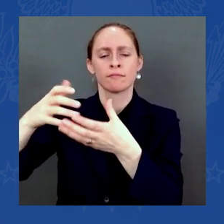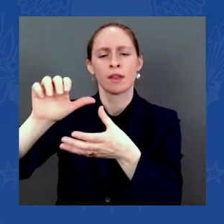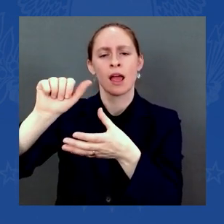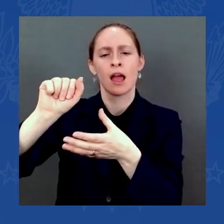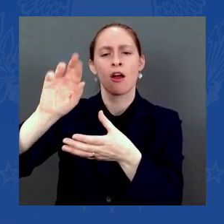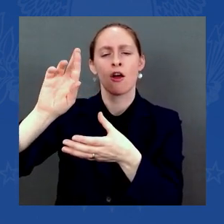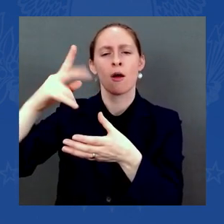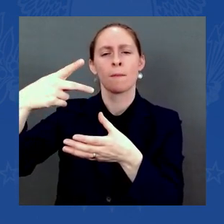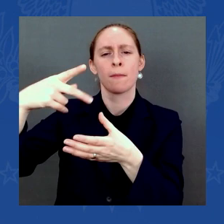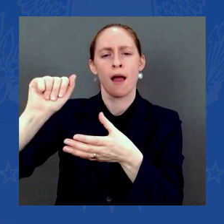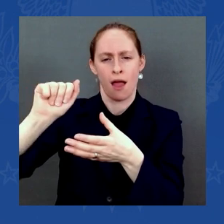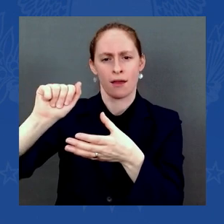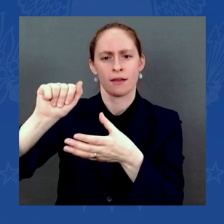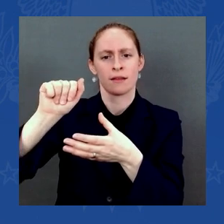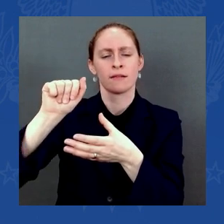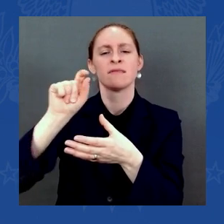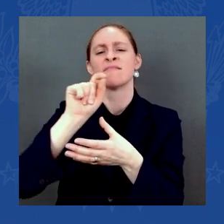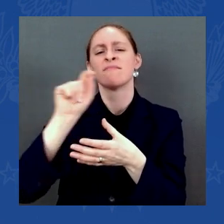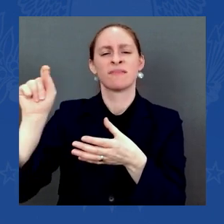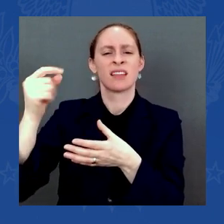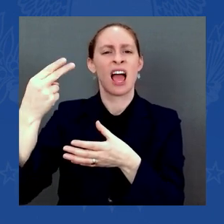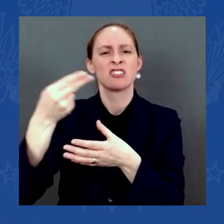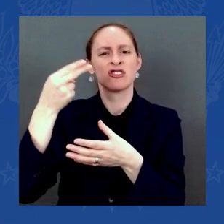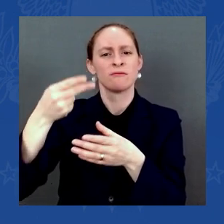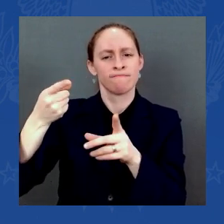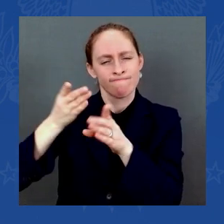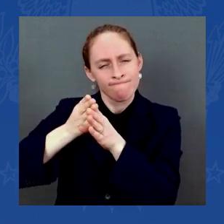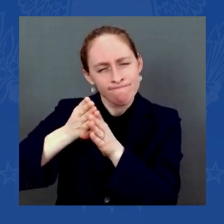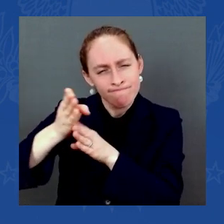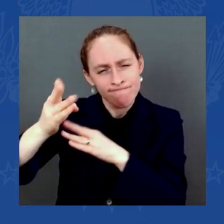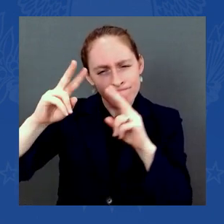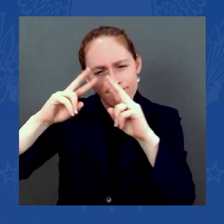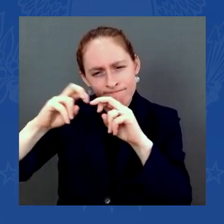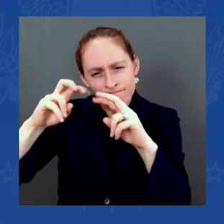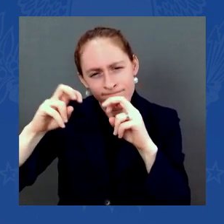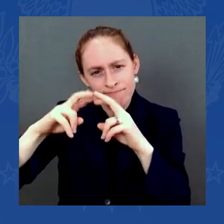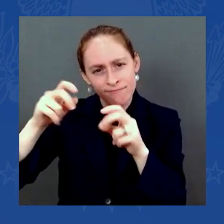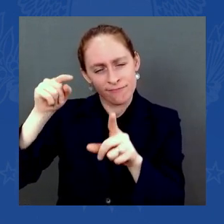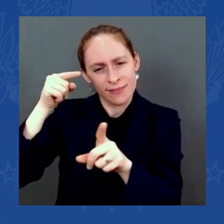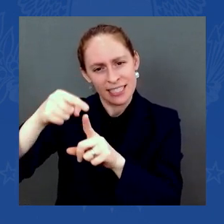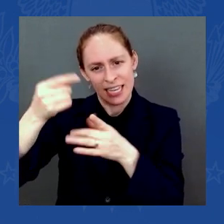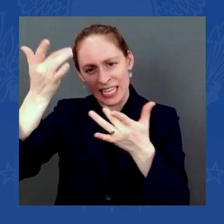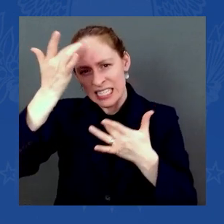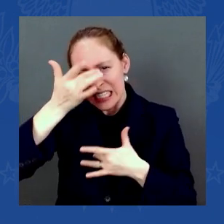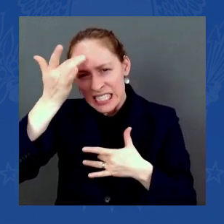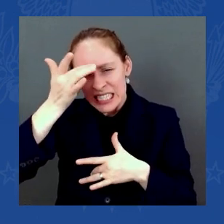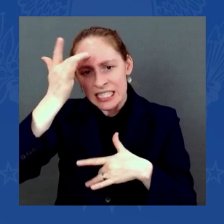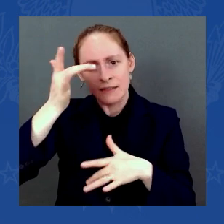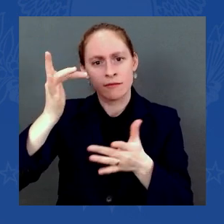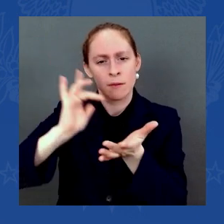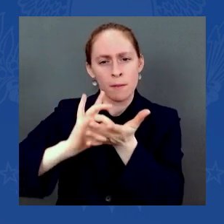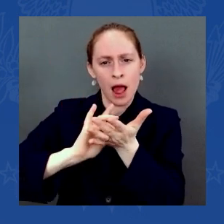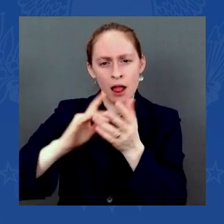diabetes, Alzheimer's, and neurological disea- -- other neurological diseases. It's about showing the American people that,